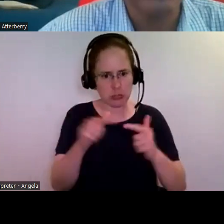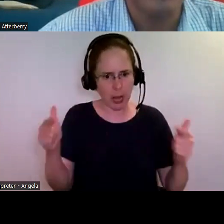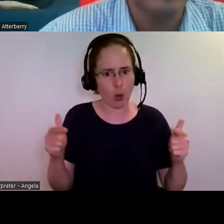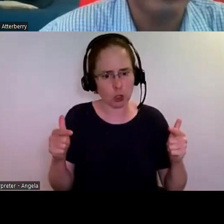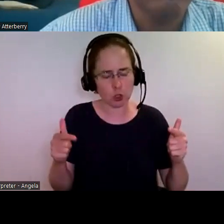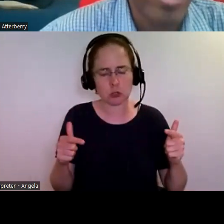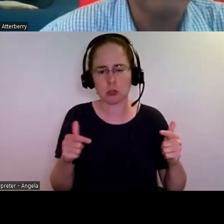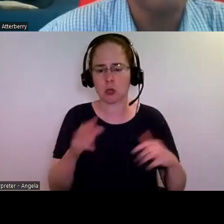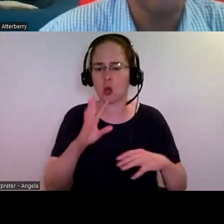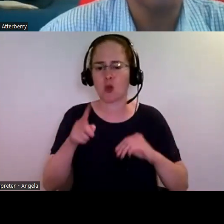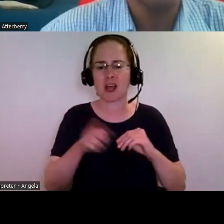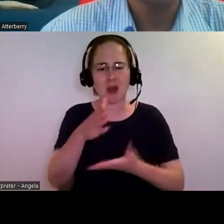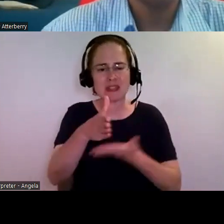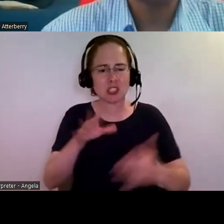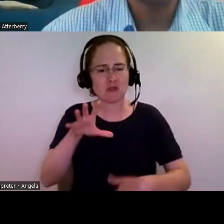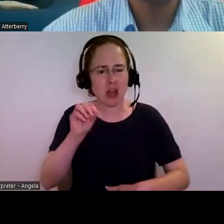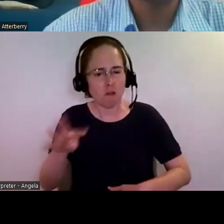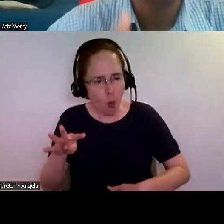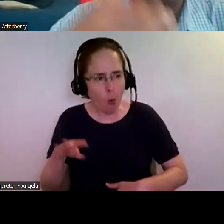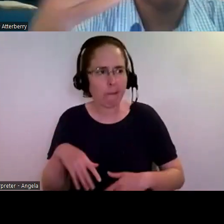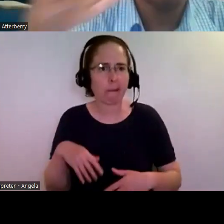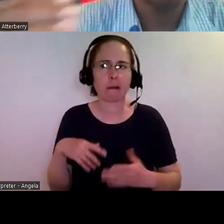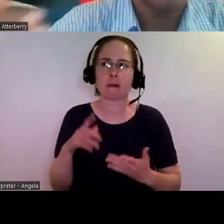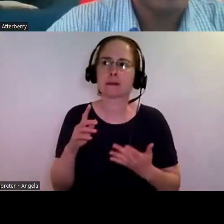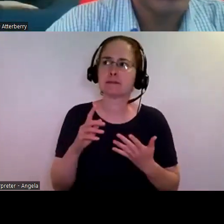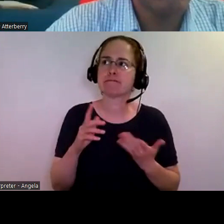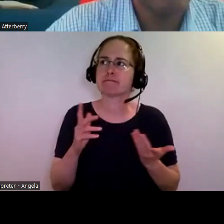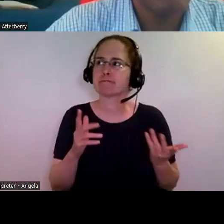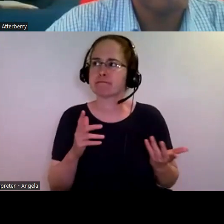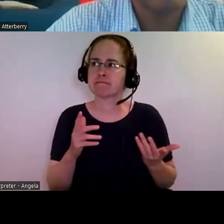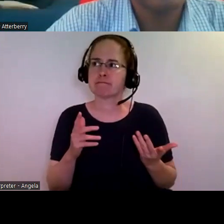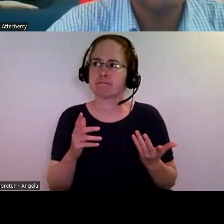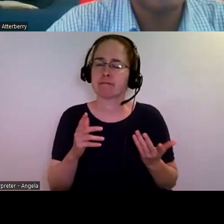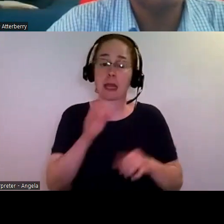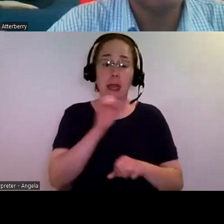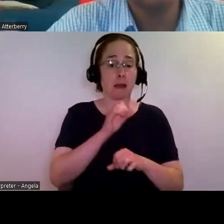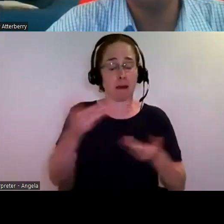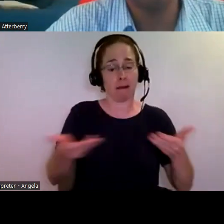talk about section 504, the importance of employment for persons with disabilities